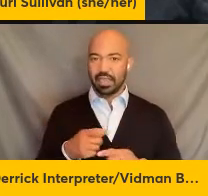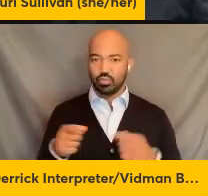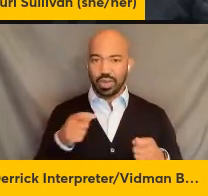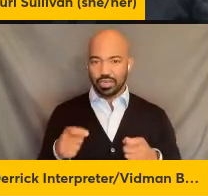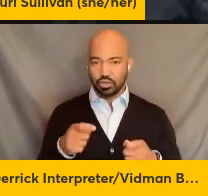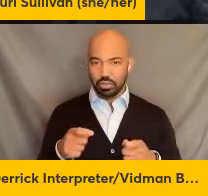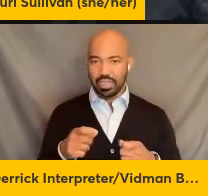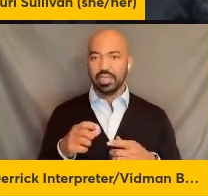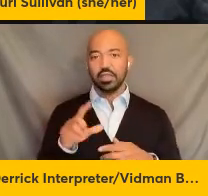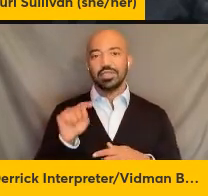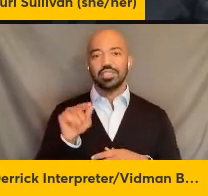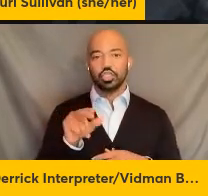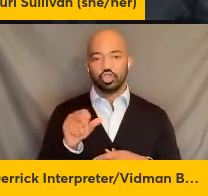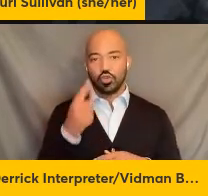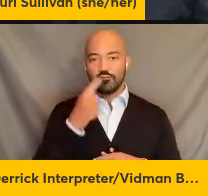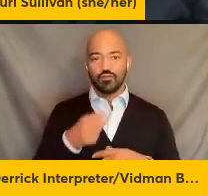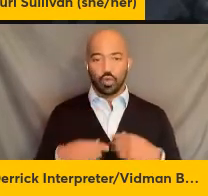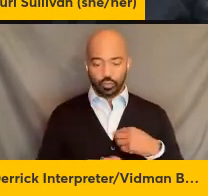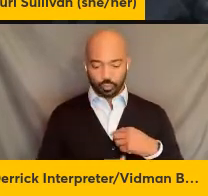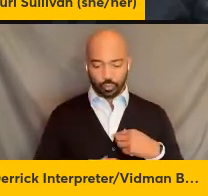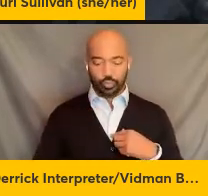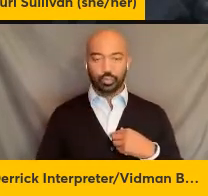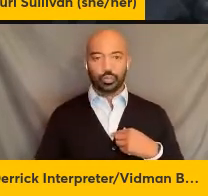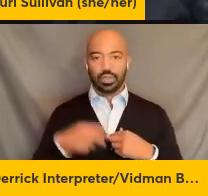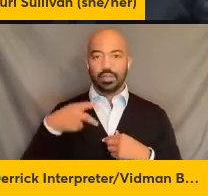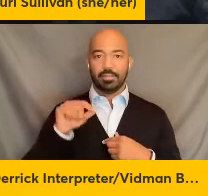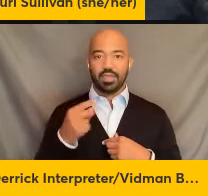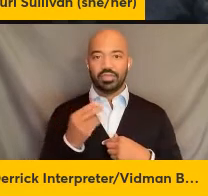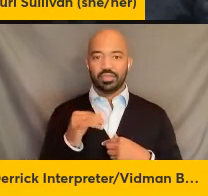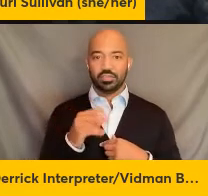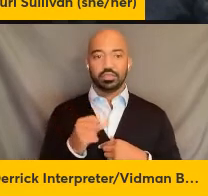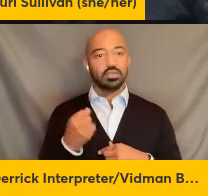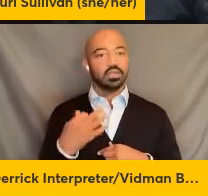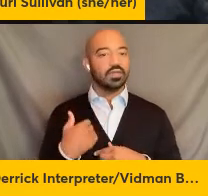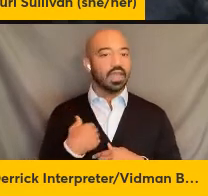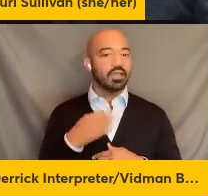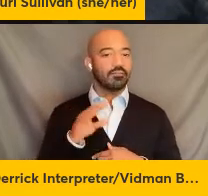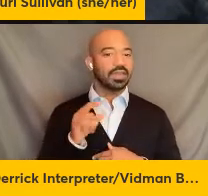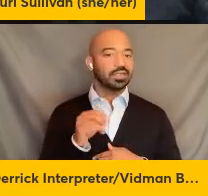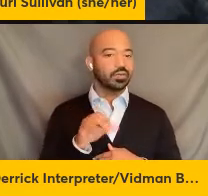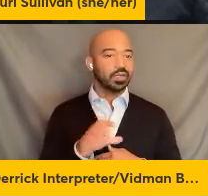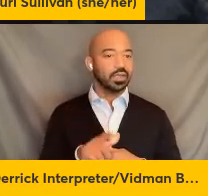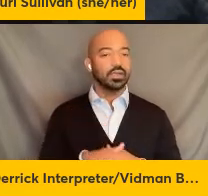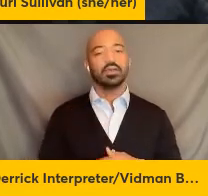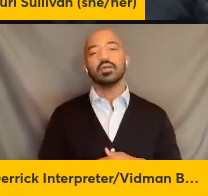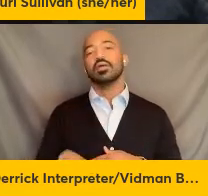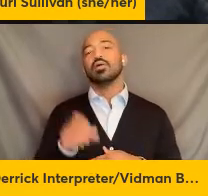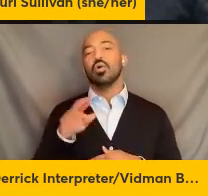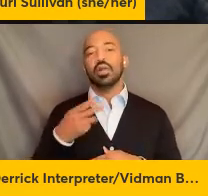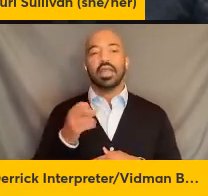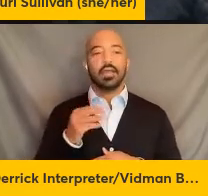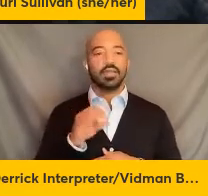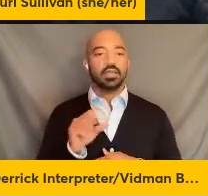pathogens. So when animals are infected with Helman, or bacteria, specialized sensory epithelial cells detect the